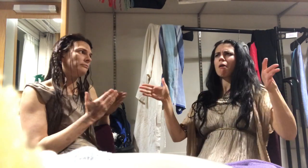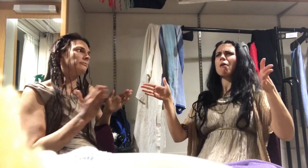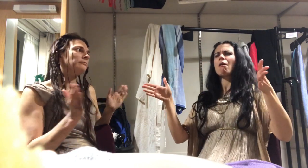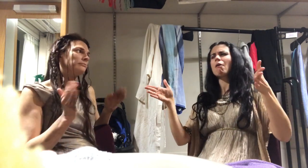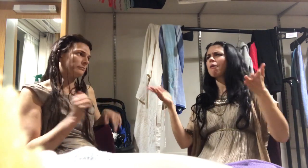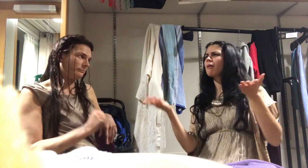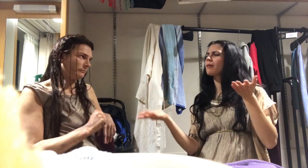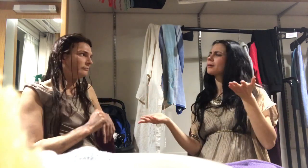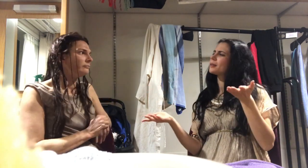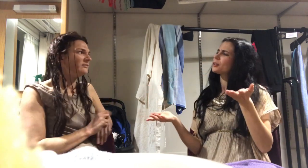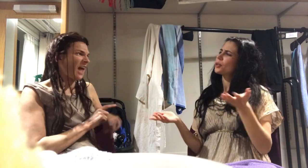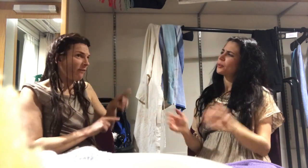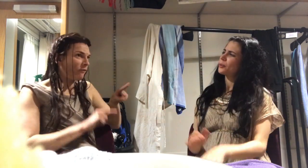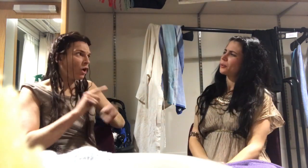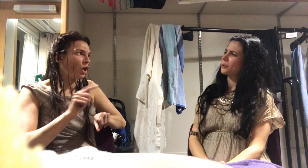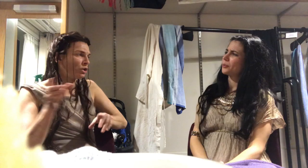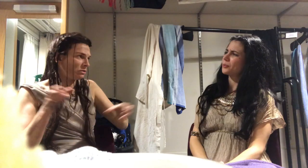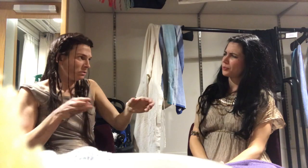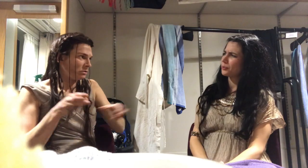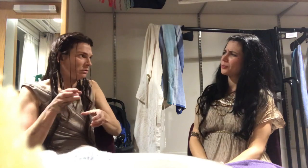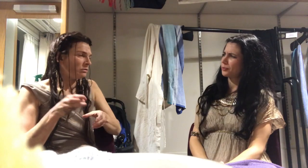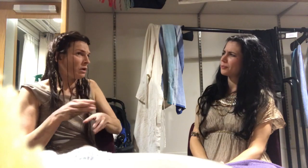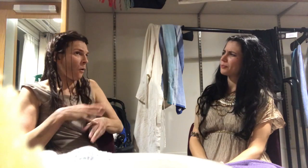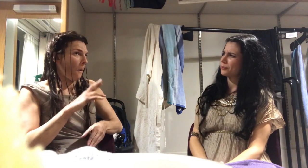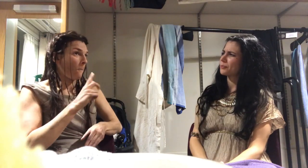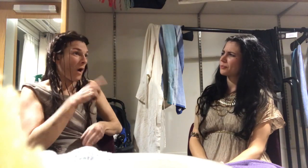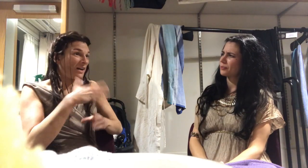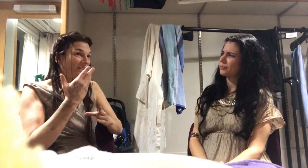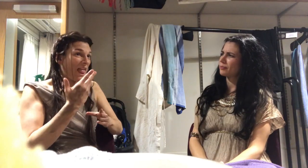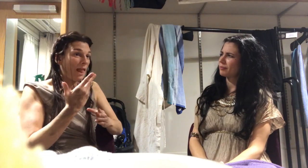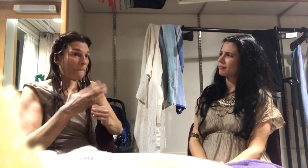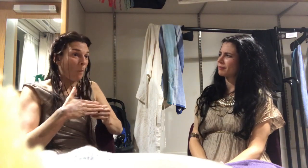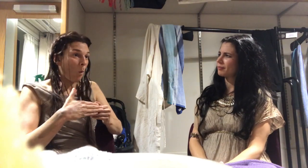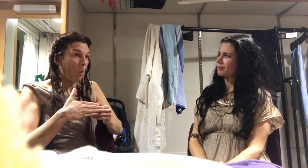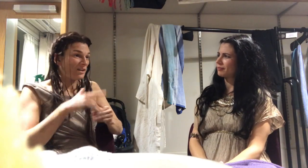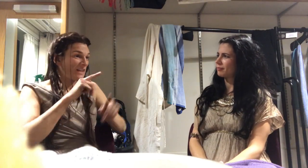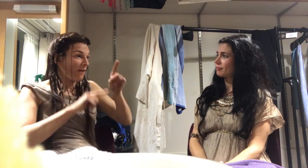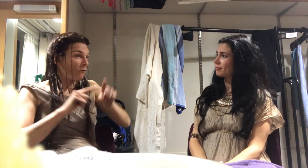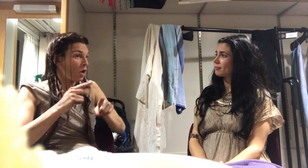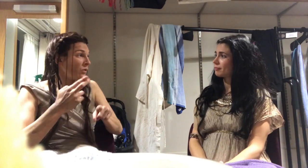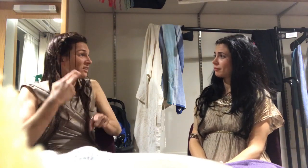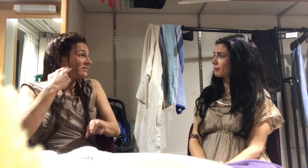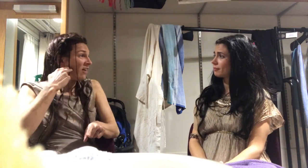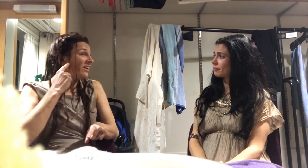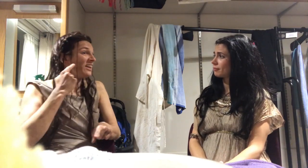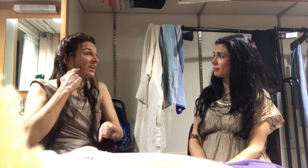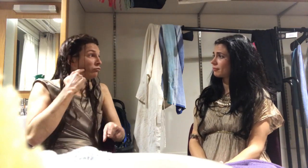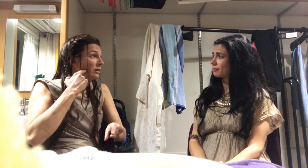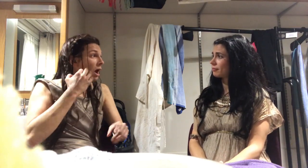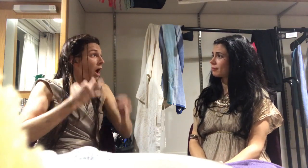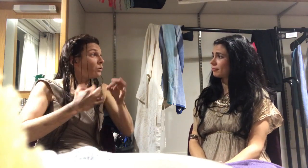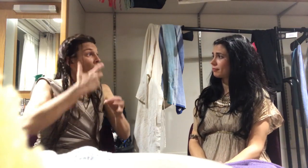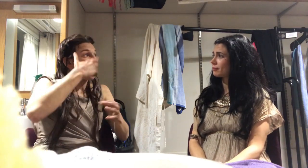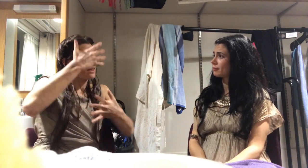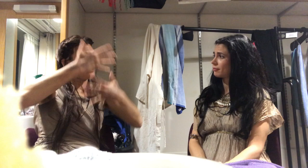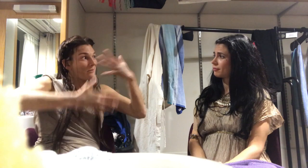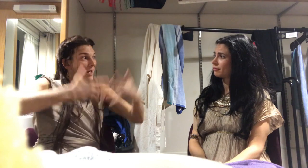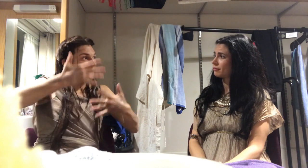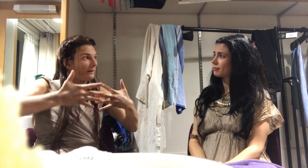Yes, and opening up to diverse casting and differences... Hopefully more people will be open to a diverse cast of Deaf and hearing actors that can sign